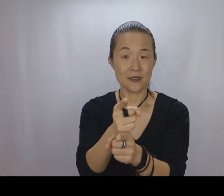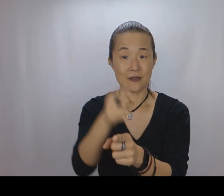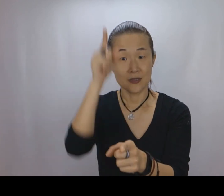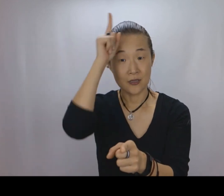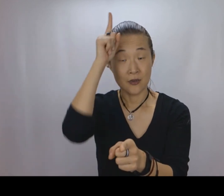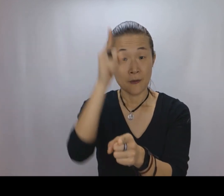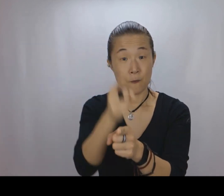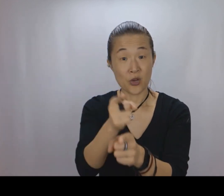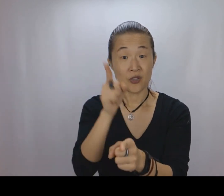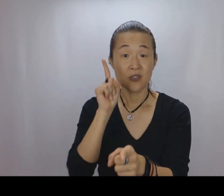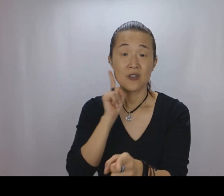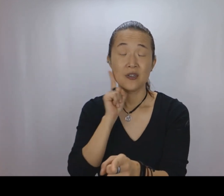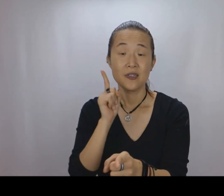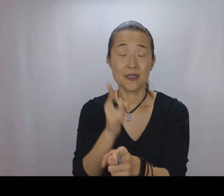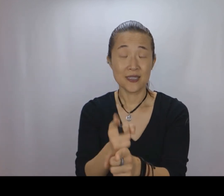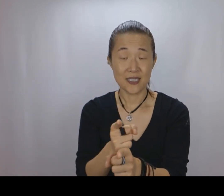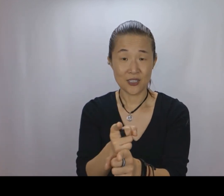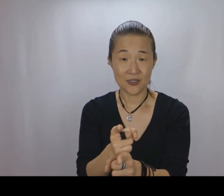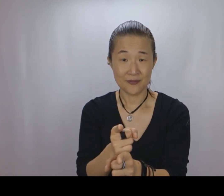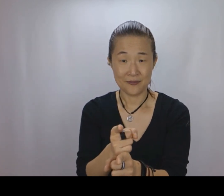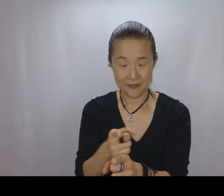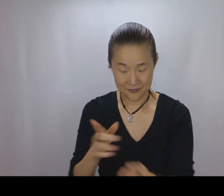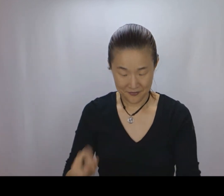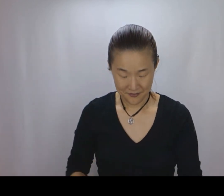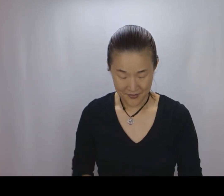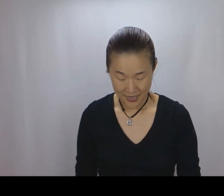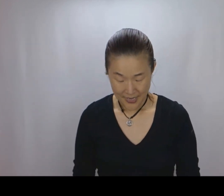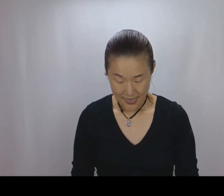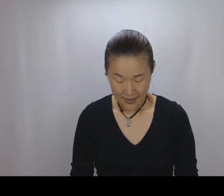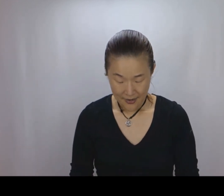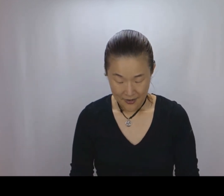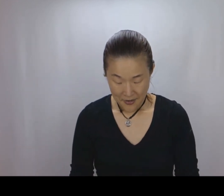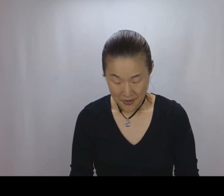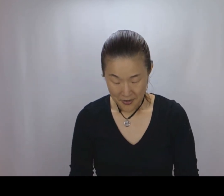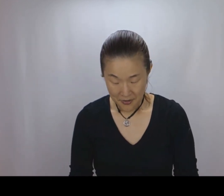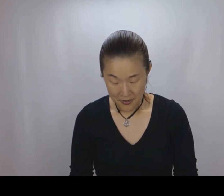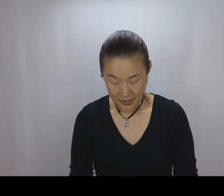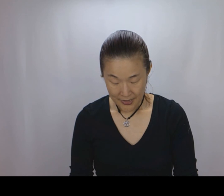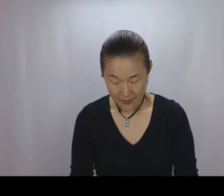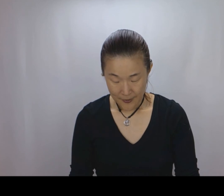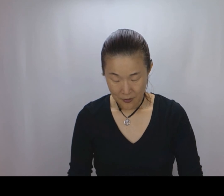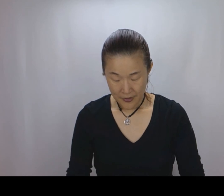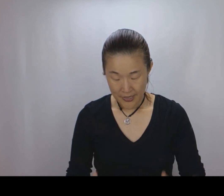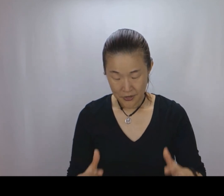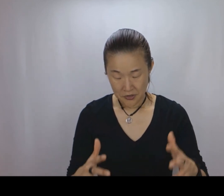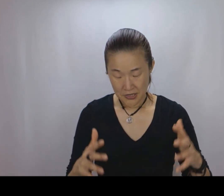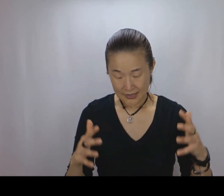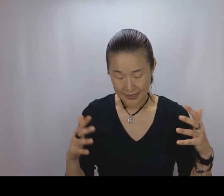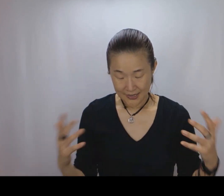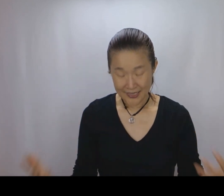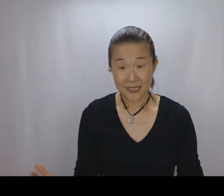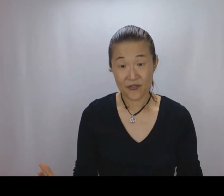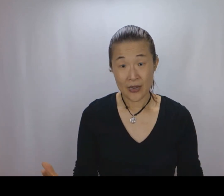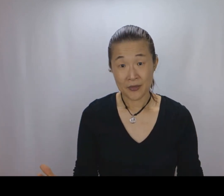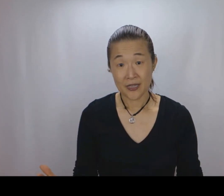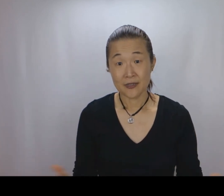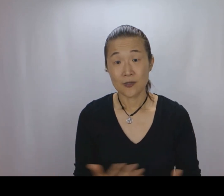So, brother sister. And then we go into the extended family,